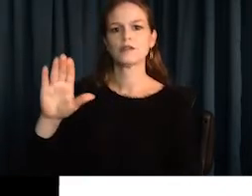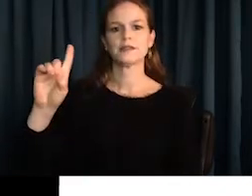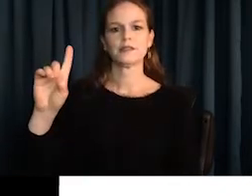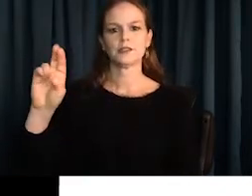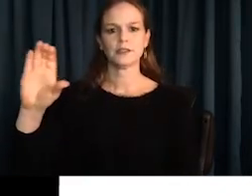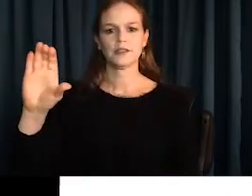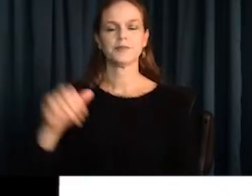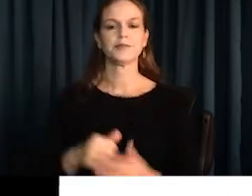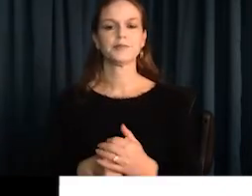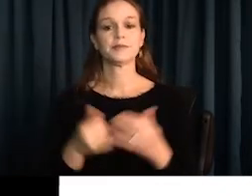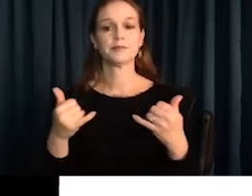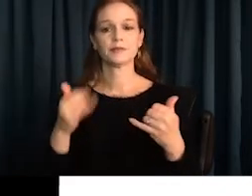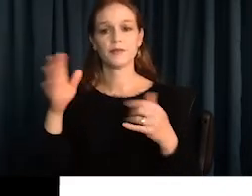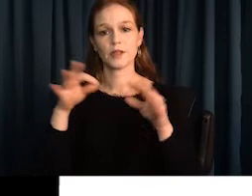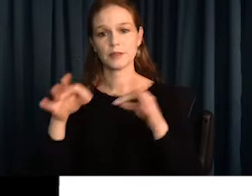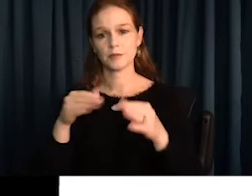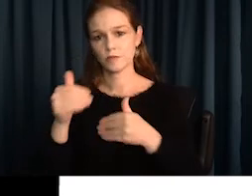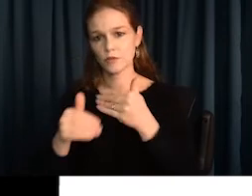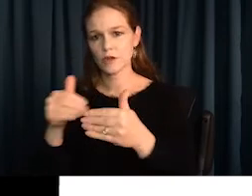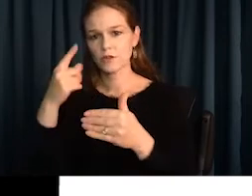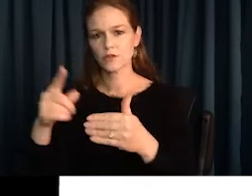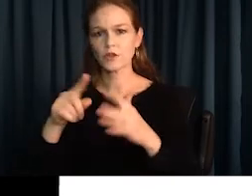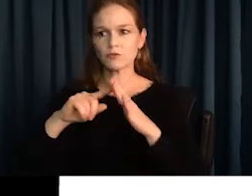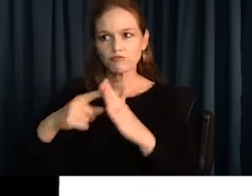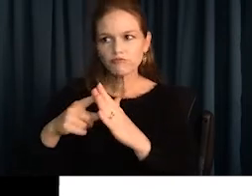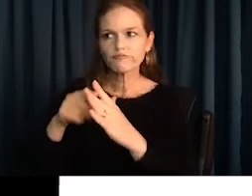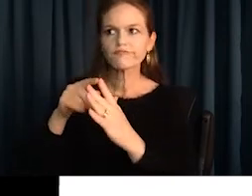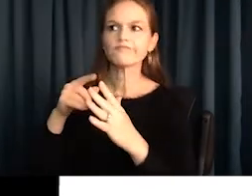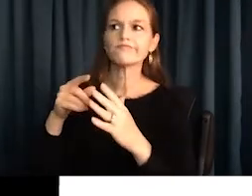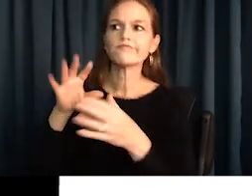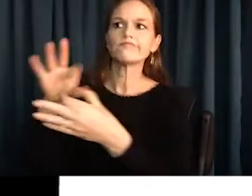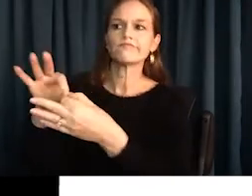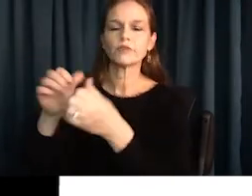Today I'm going to explain the process of getting started with the DRC and I'd like to